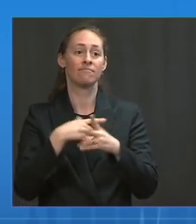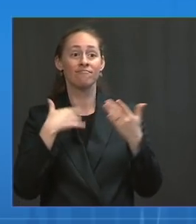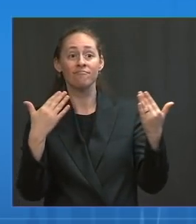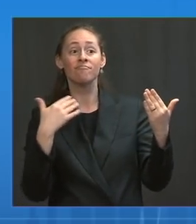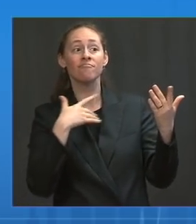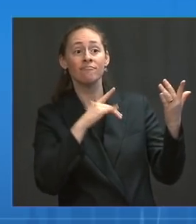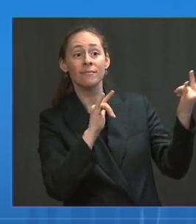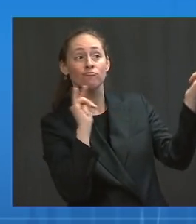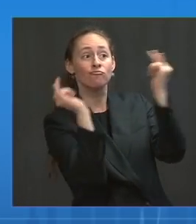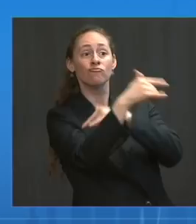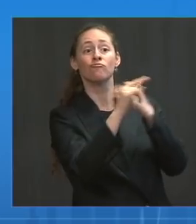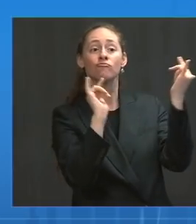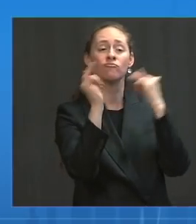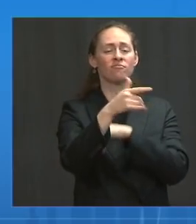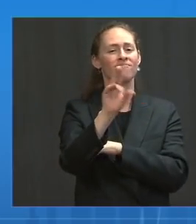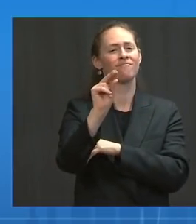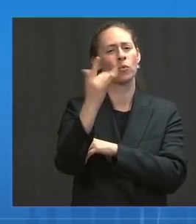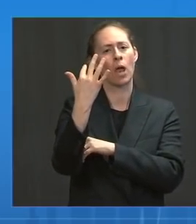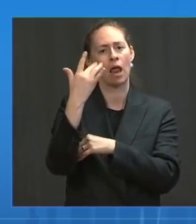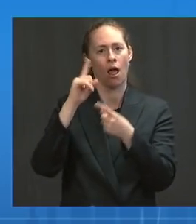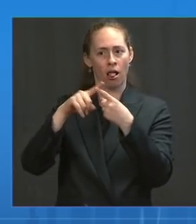believe it's safe to do so. Next question.